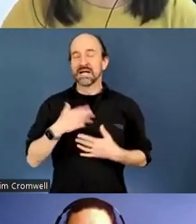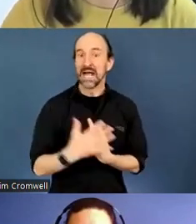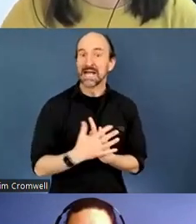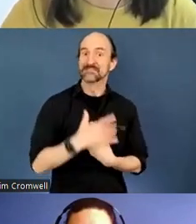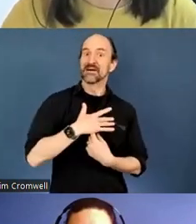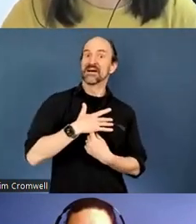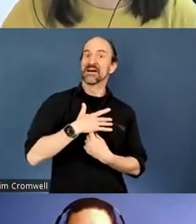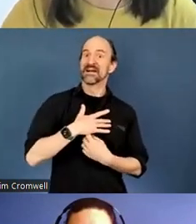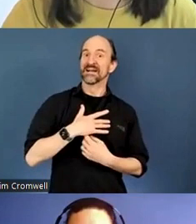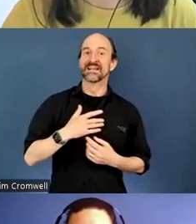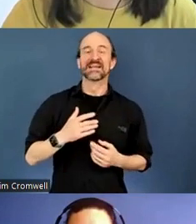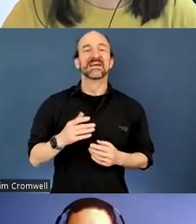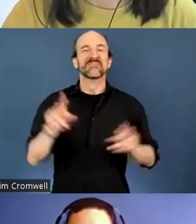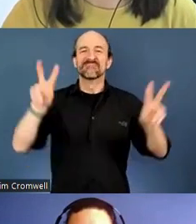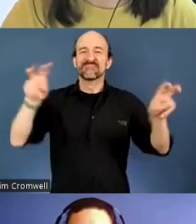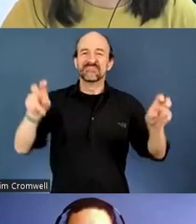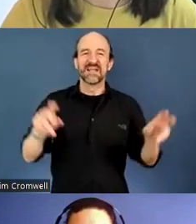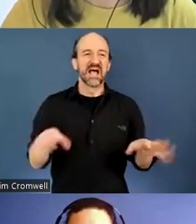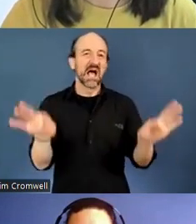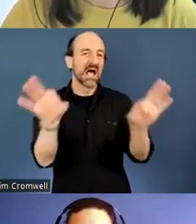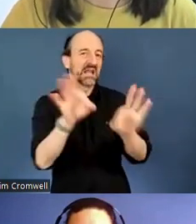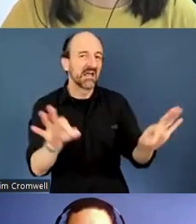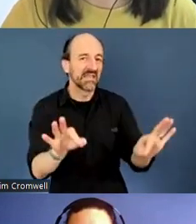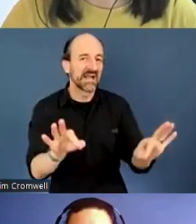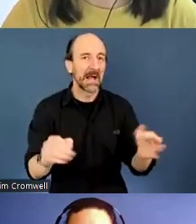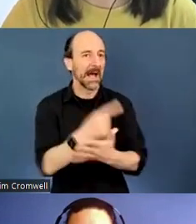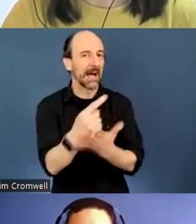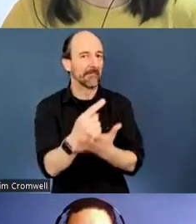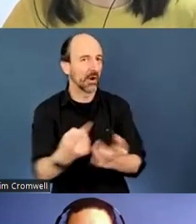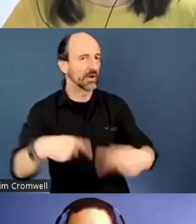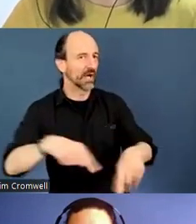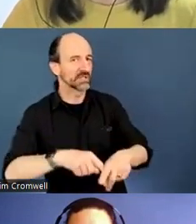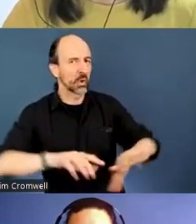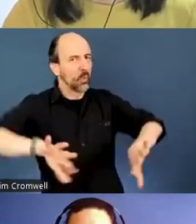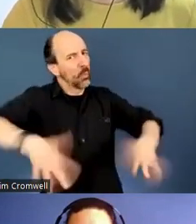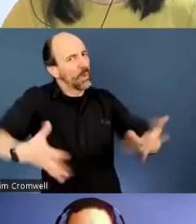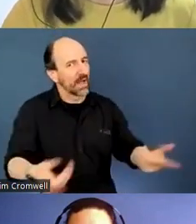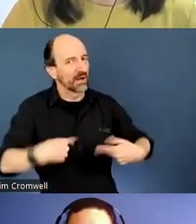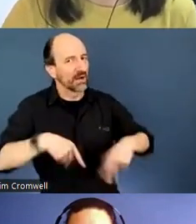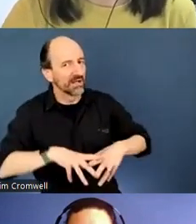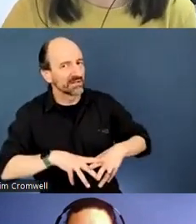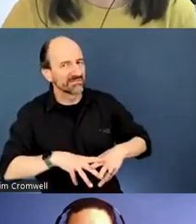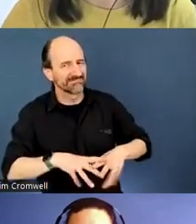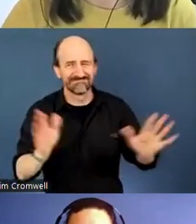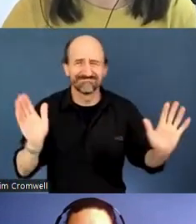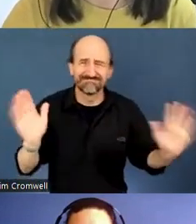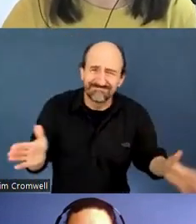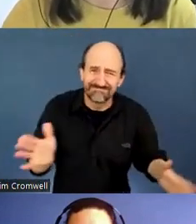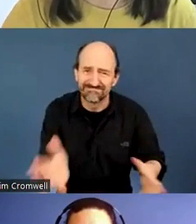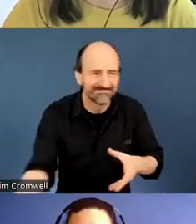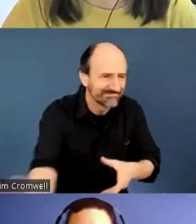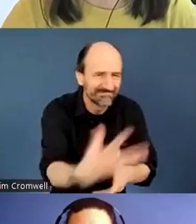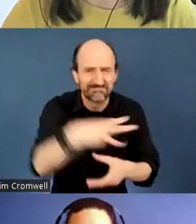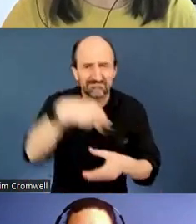without us. For far too long we are of the opinion that implementing organisations, funders,